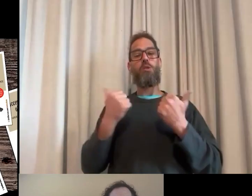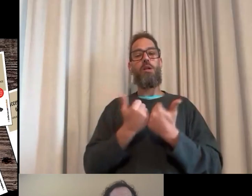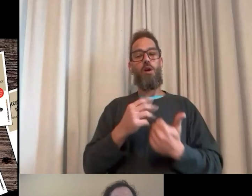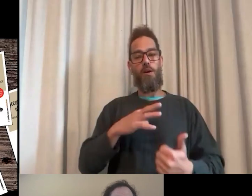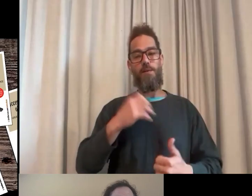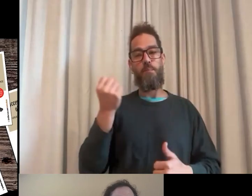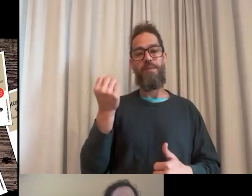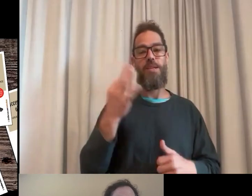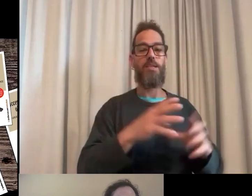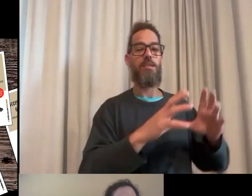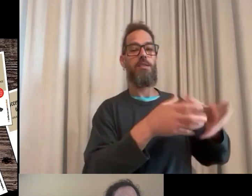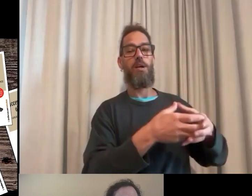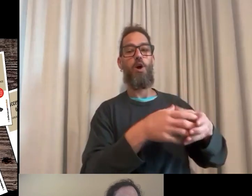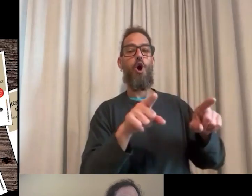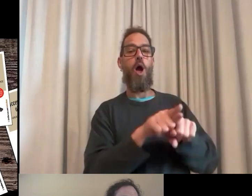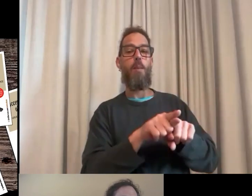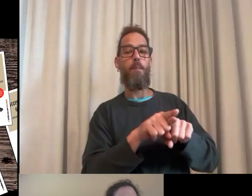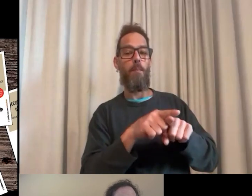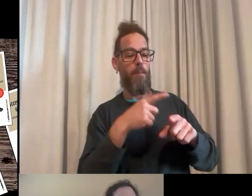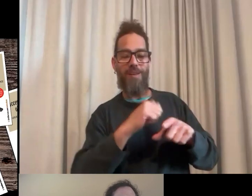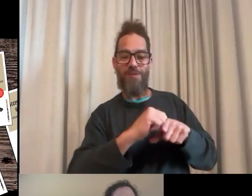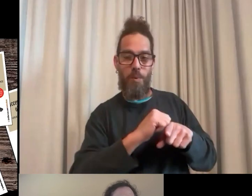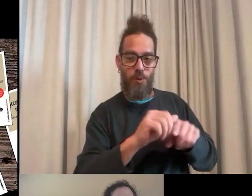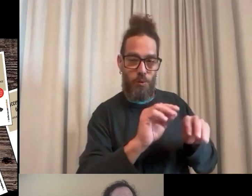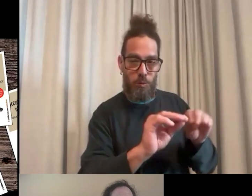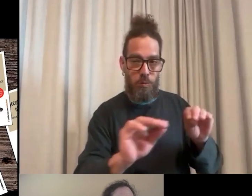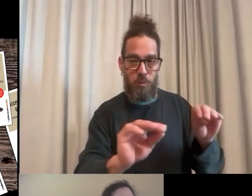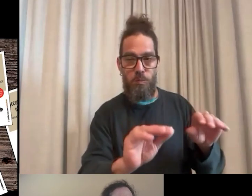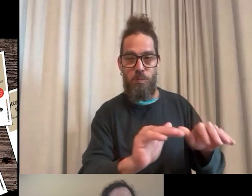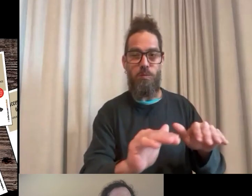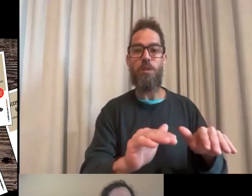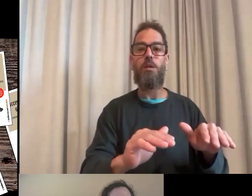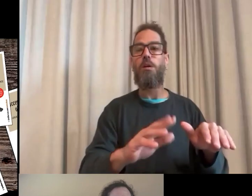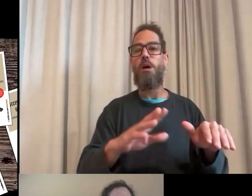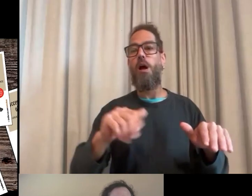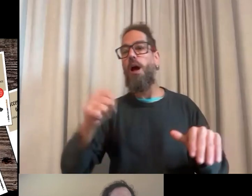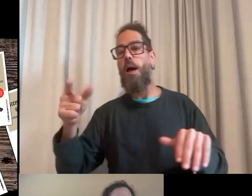we're well known for putting on private events that touch on every one of these topics, whether it's